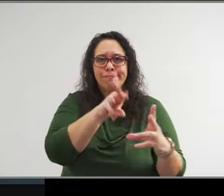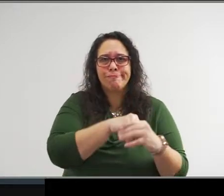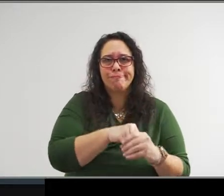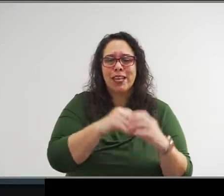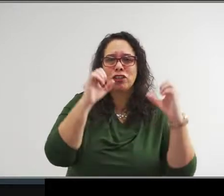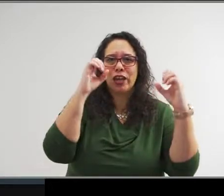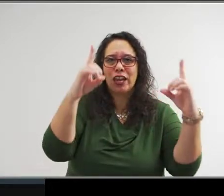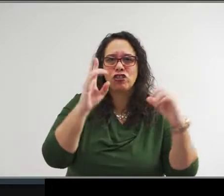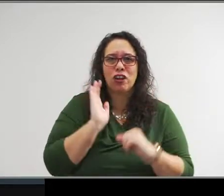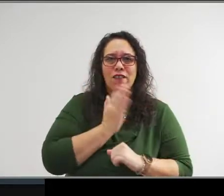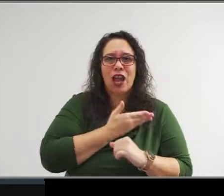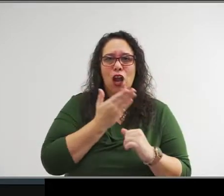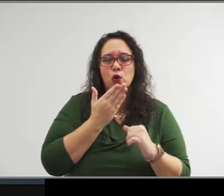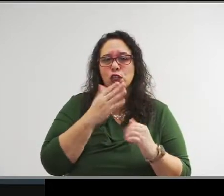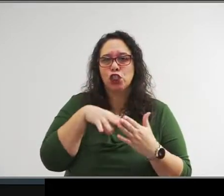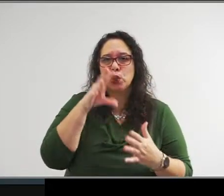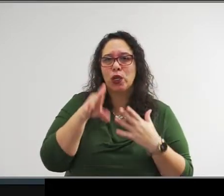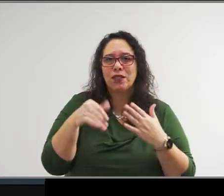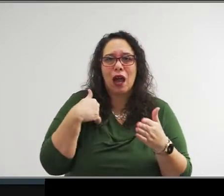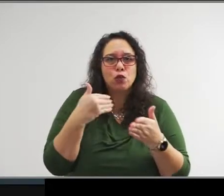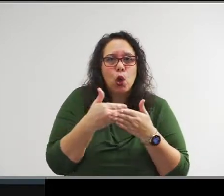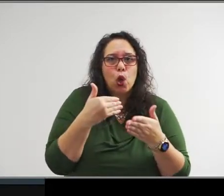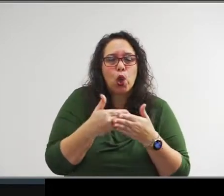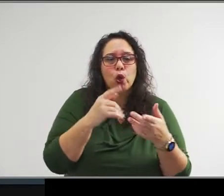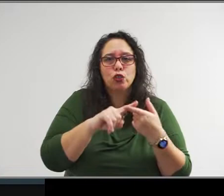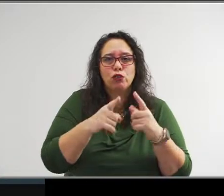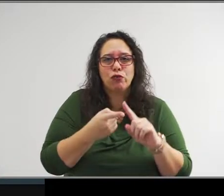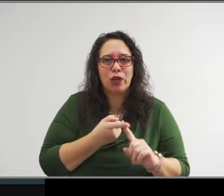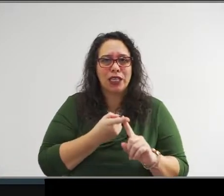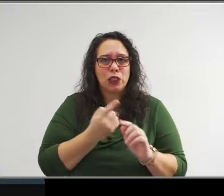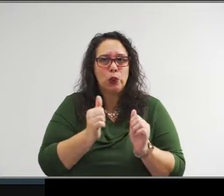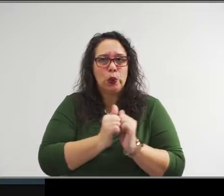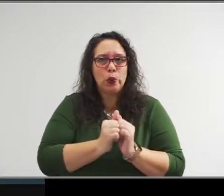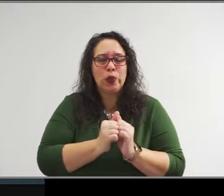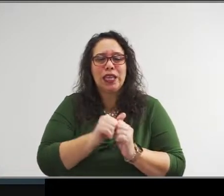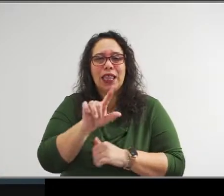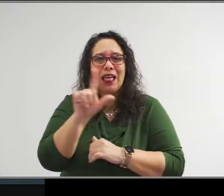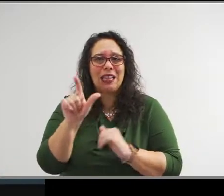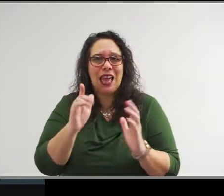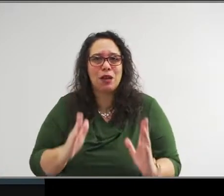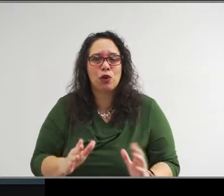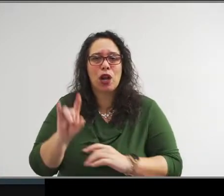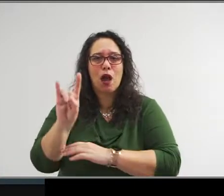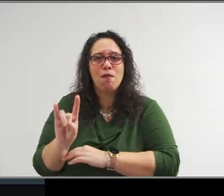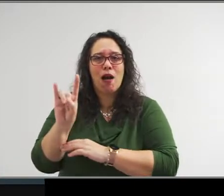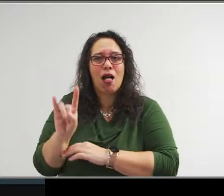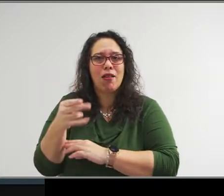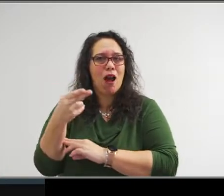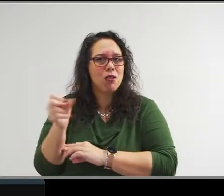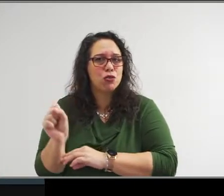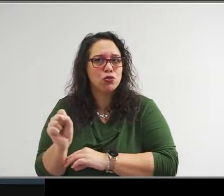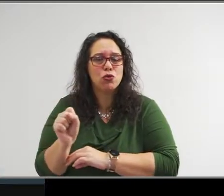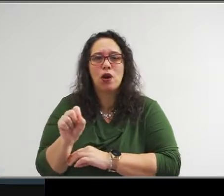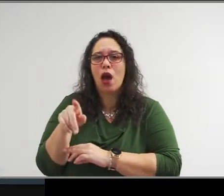In fact, I was very close friends with who was the librarian at Poly High School for a long time